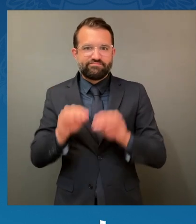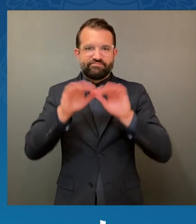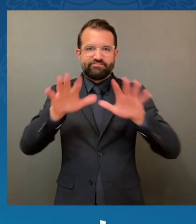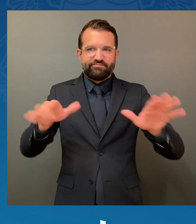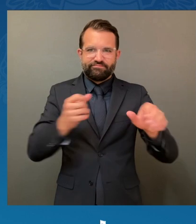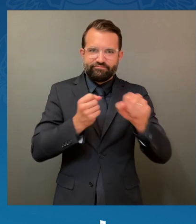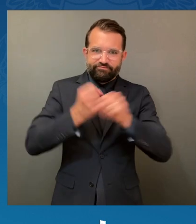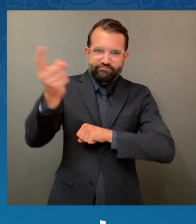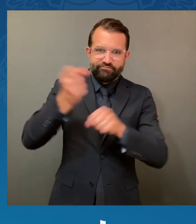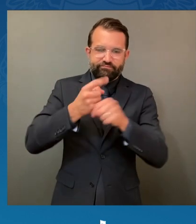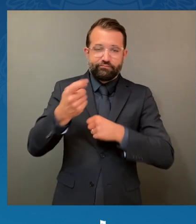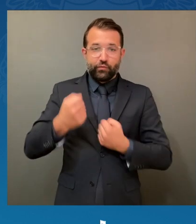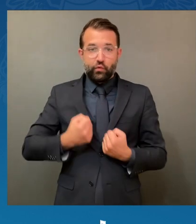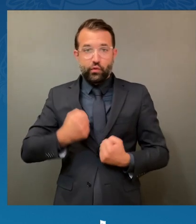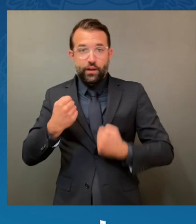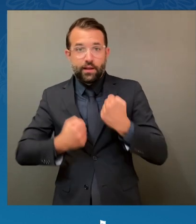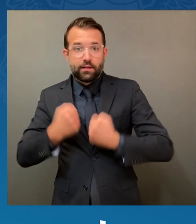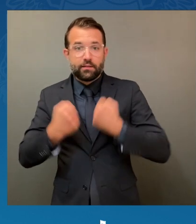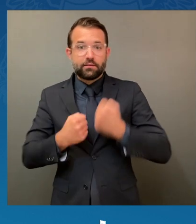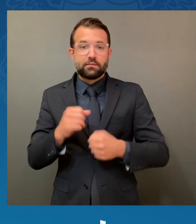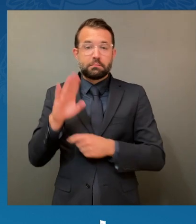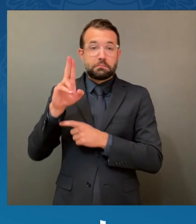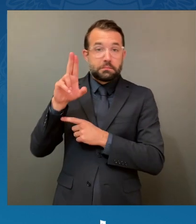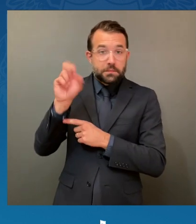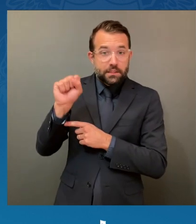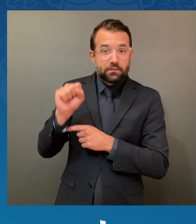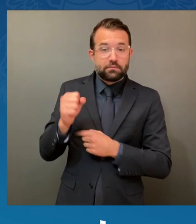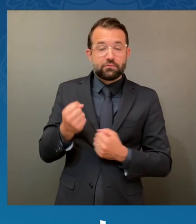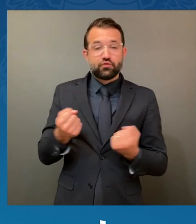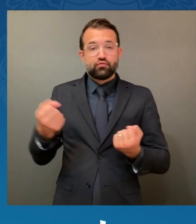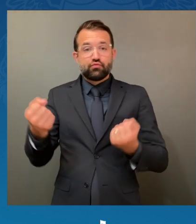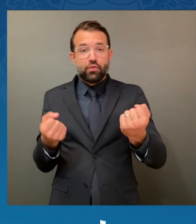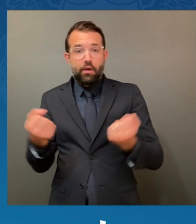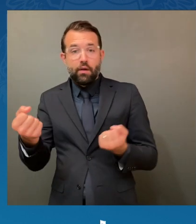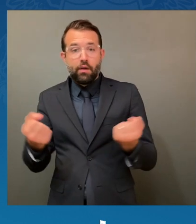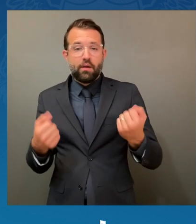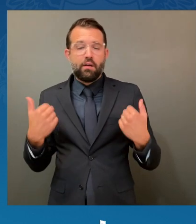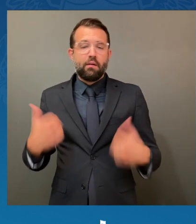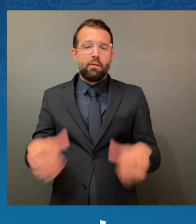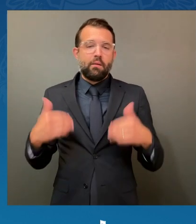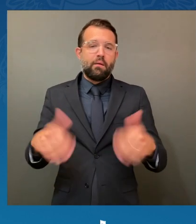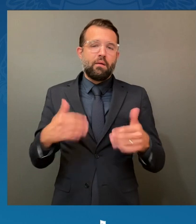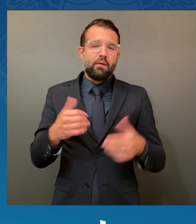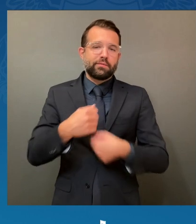millions of tons of carbon dioxide and toxic air pollution.